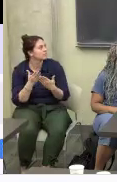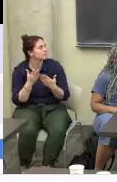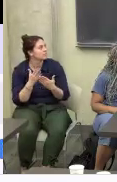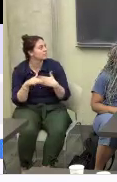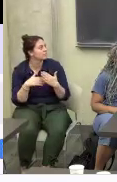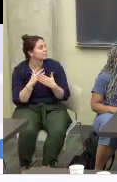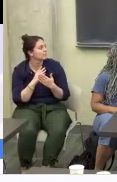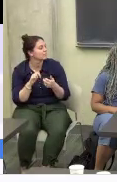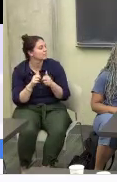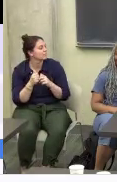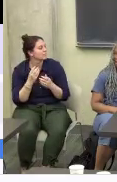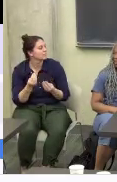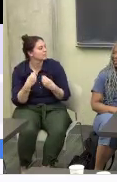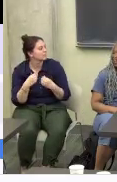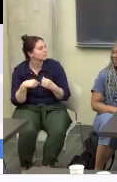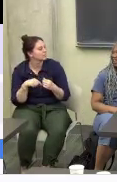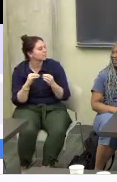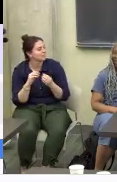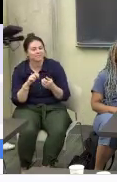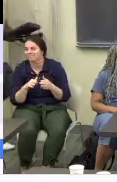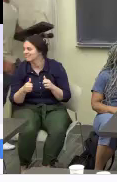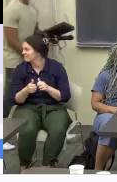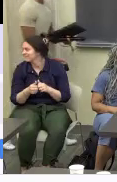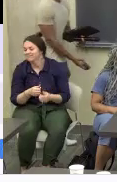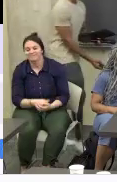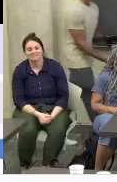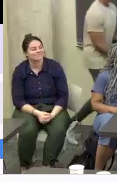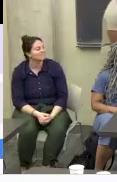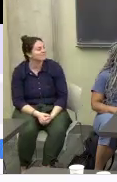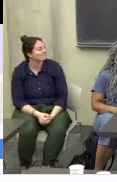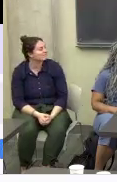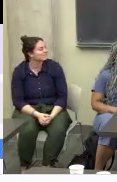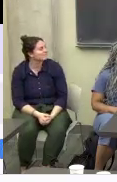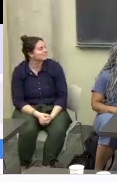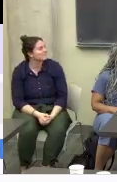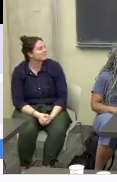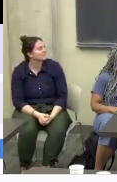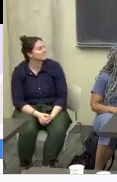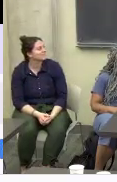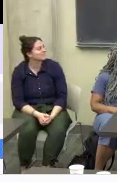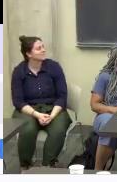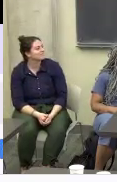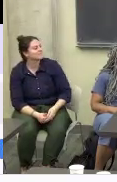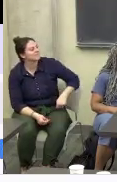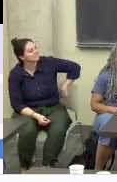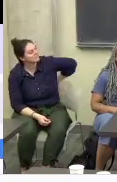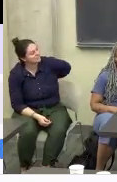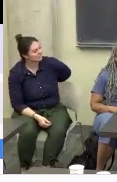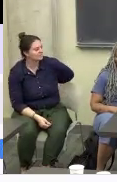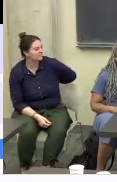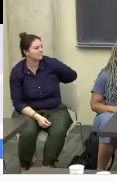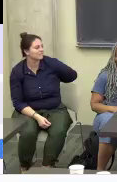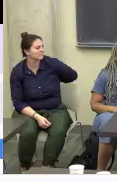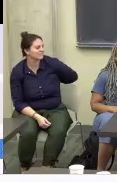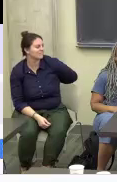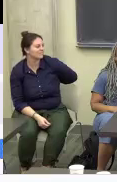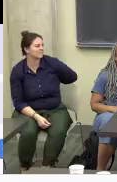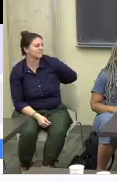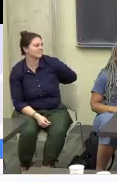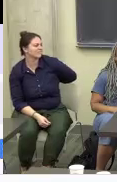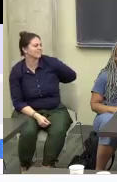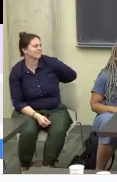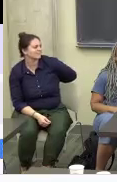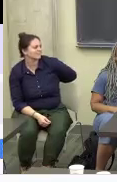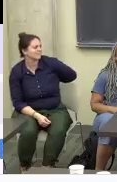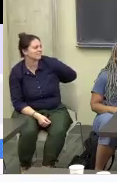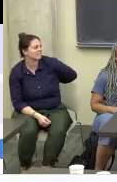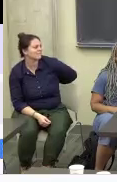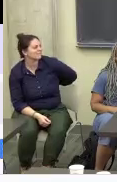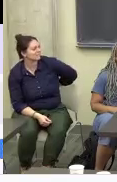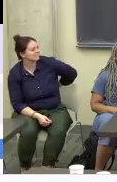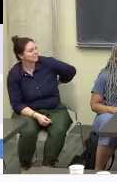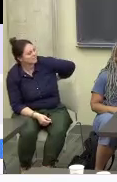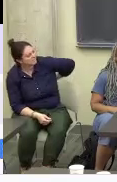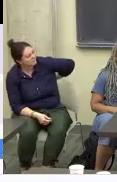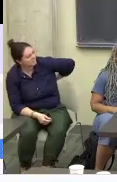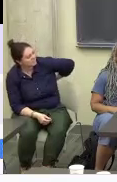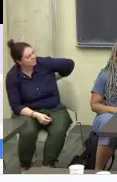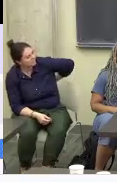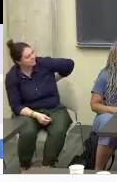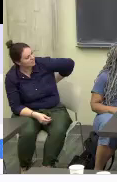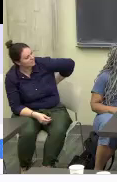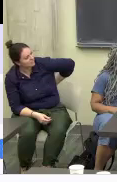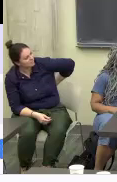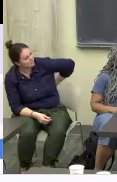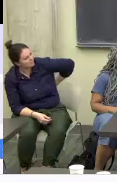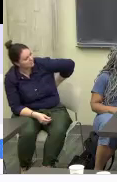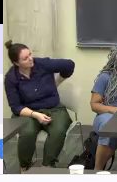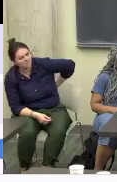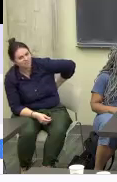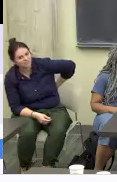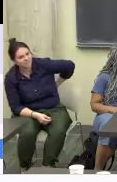or to bring us some more? So what are we doing? No,